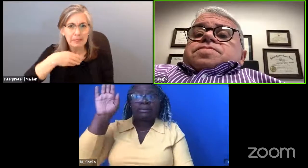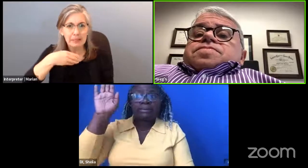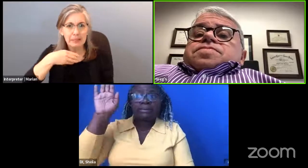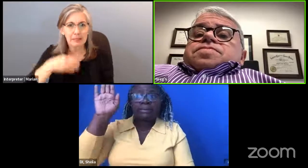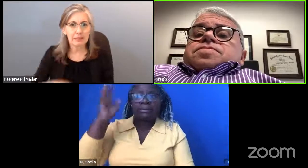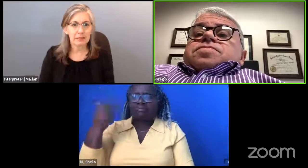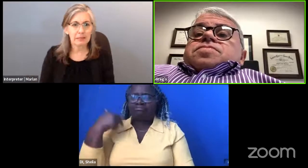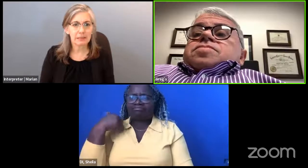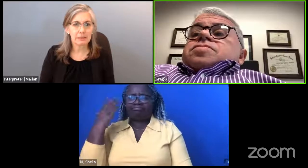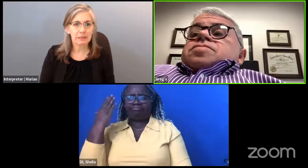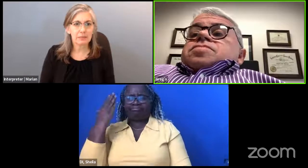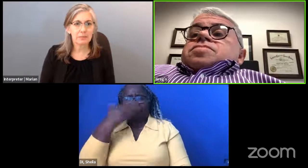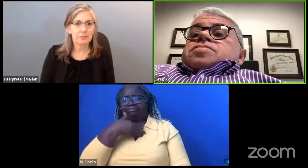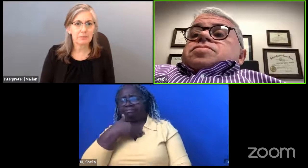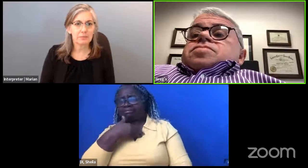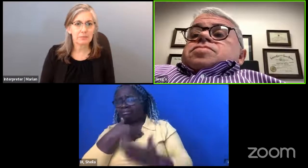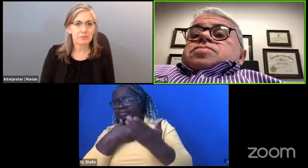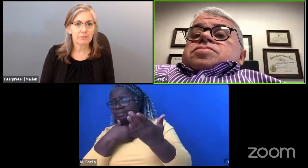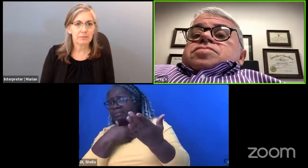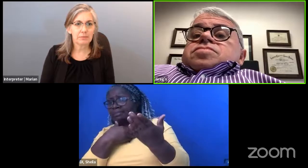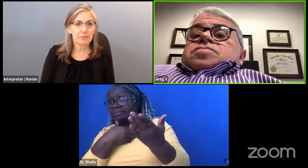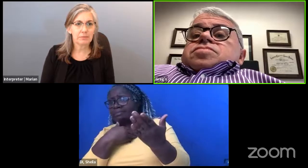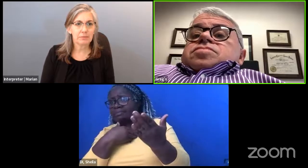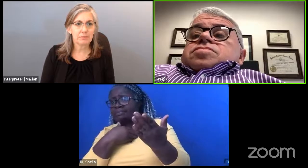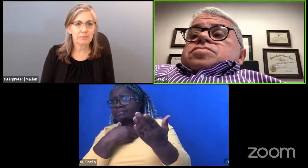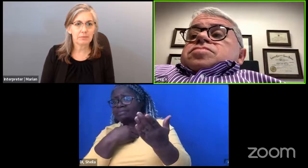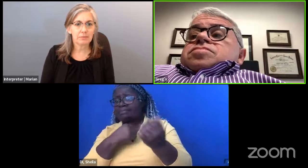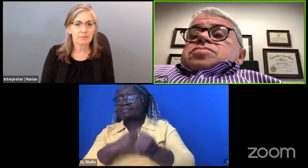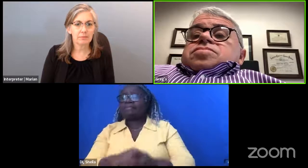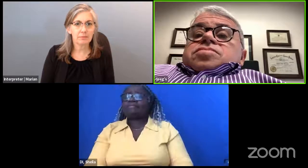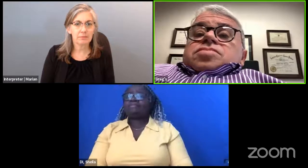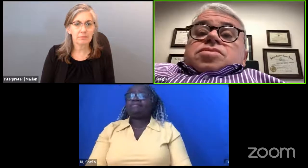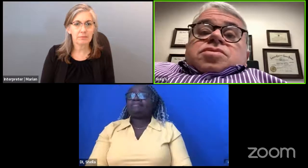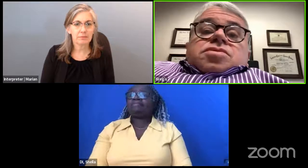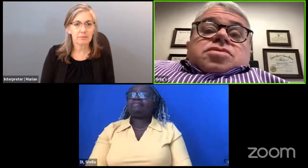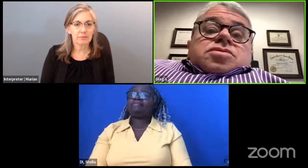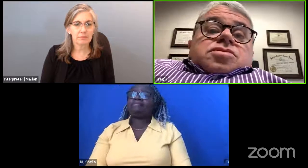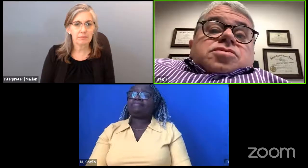[NO RESPONSE].